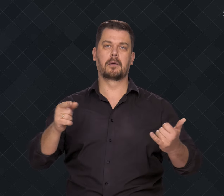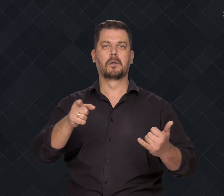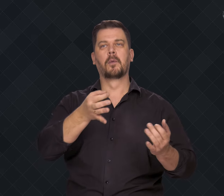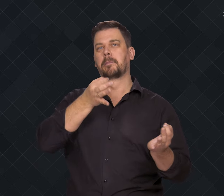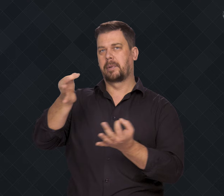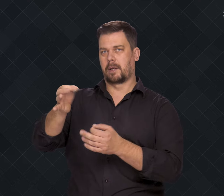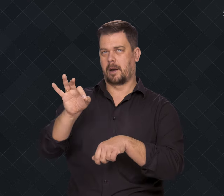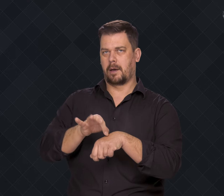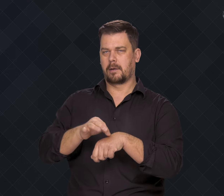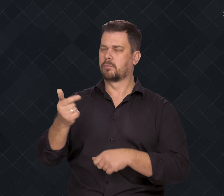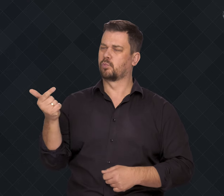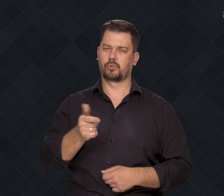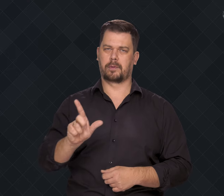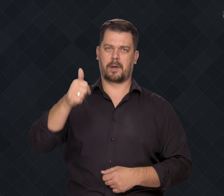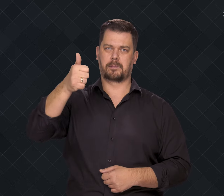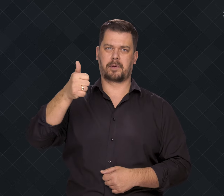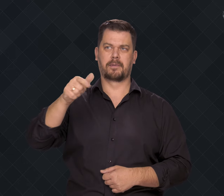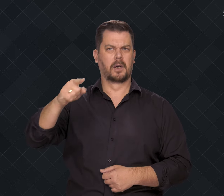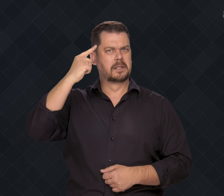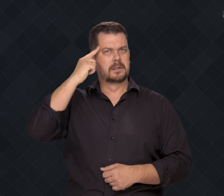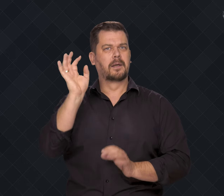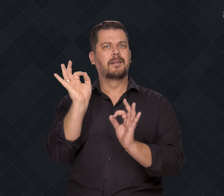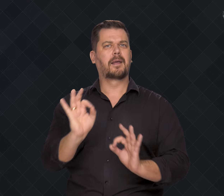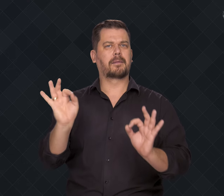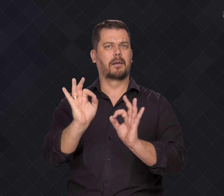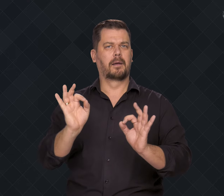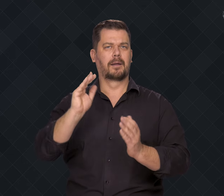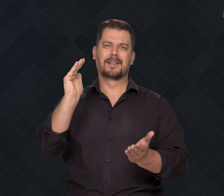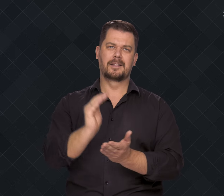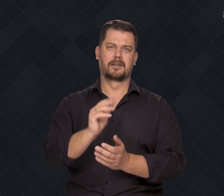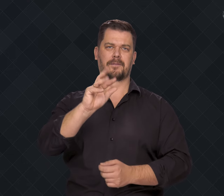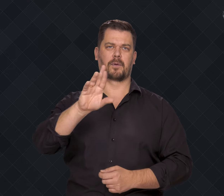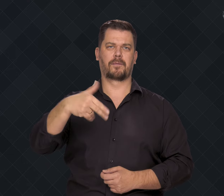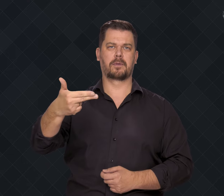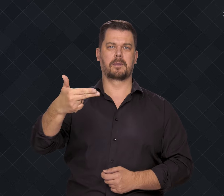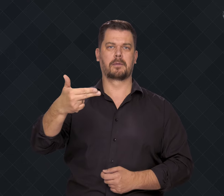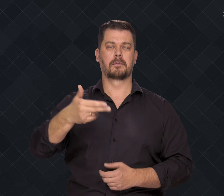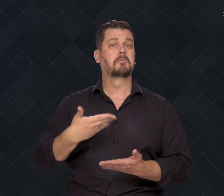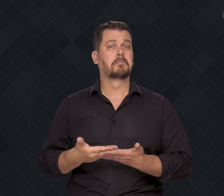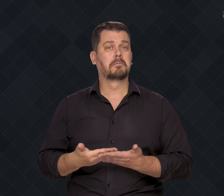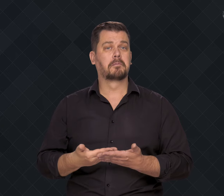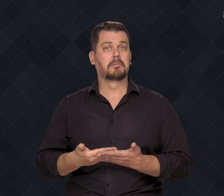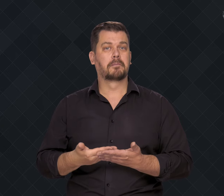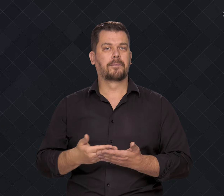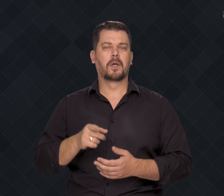be sure to consult with a doctor who is familiar with the low-carb diet. Why?